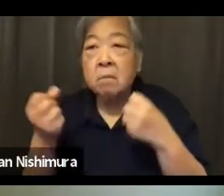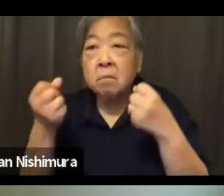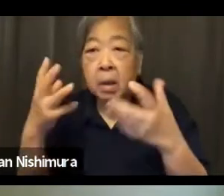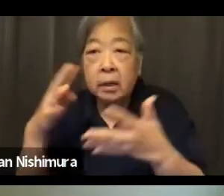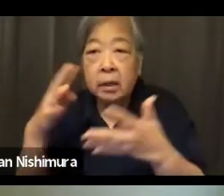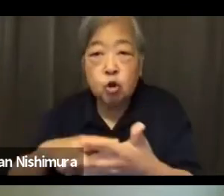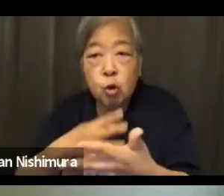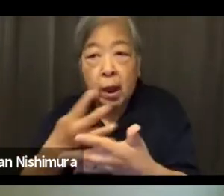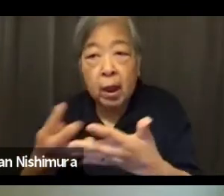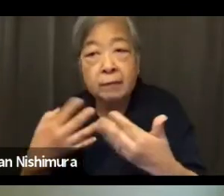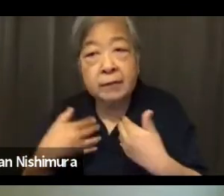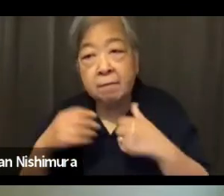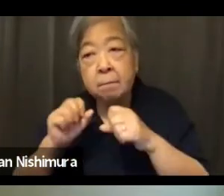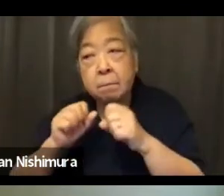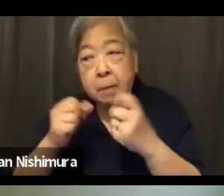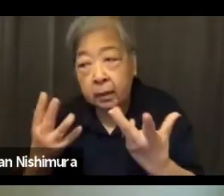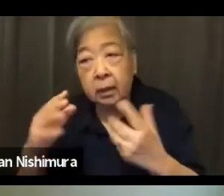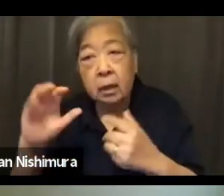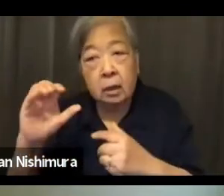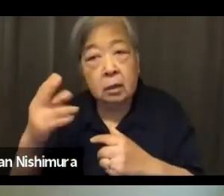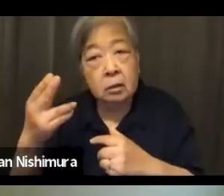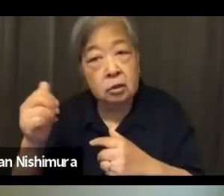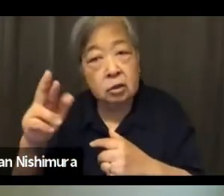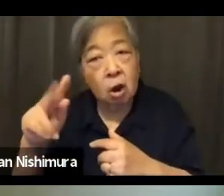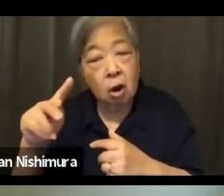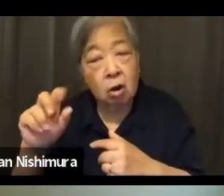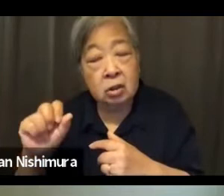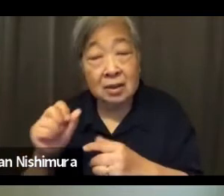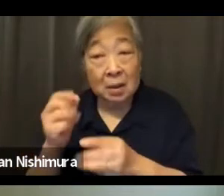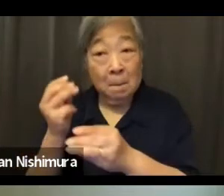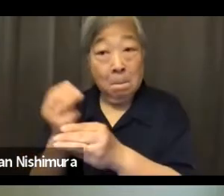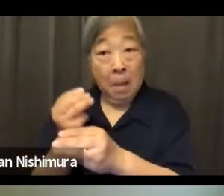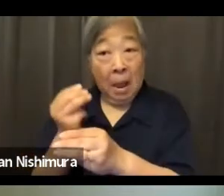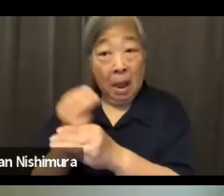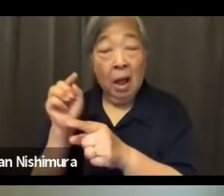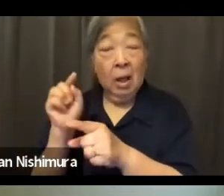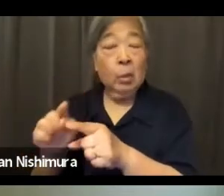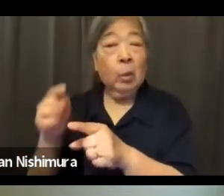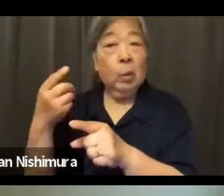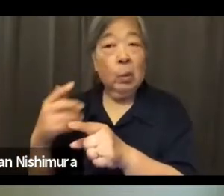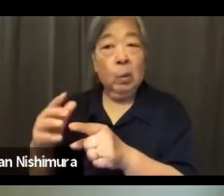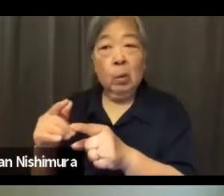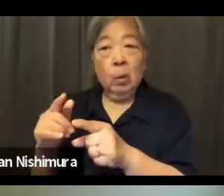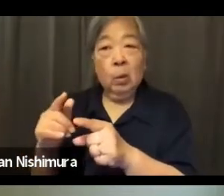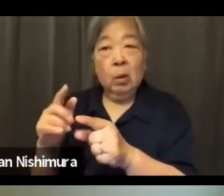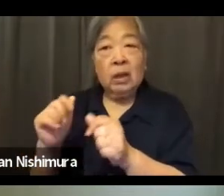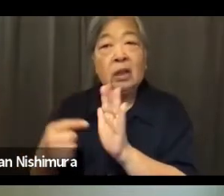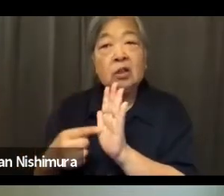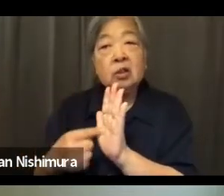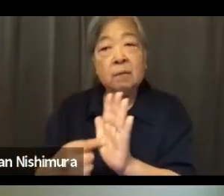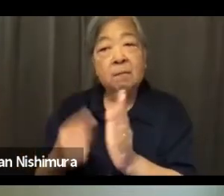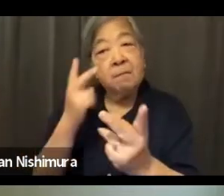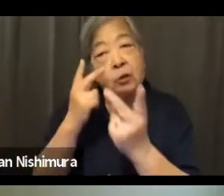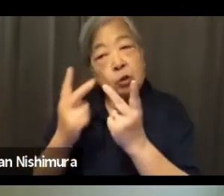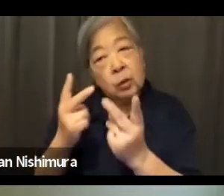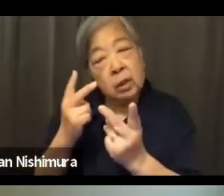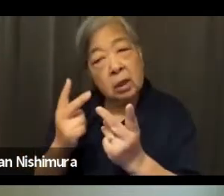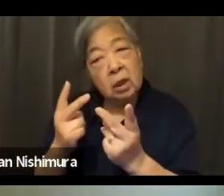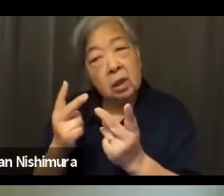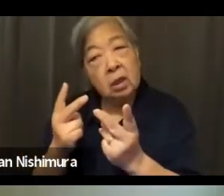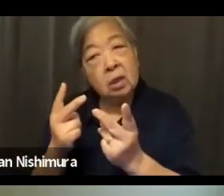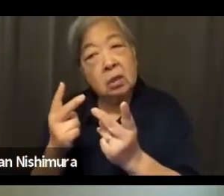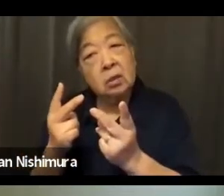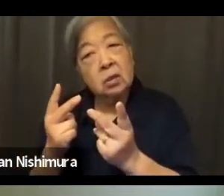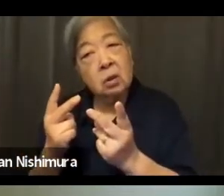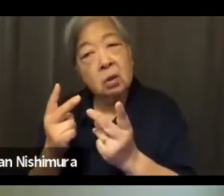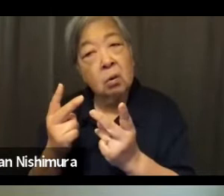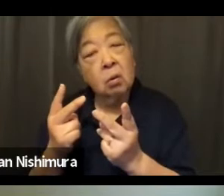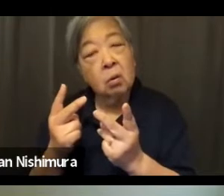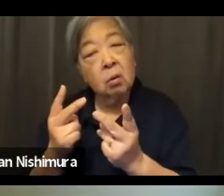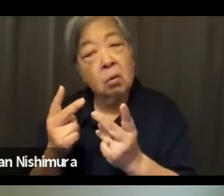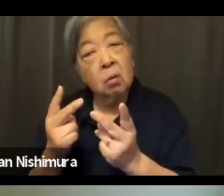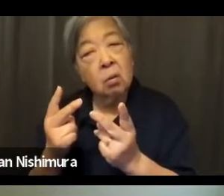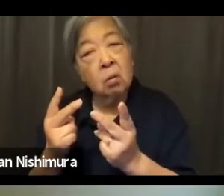Math is really a language that's conveyed visually, and so the information really